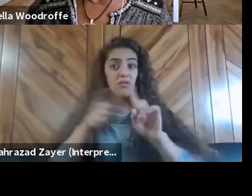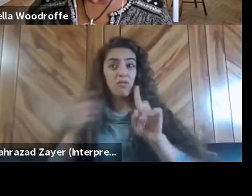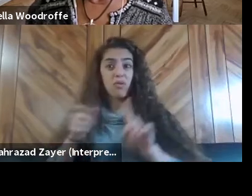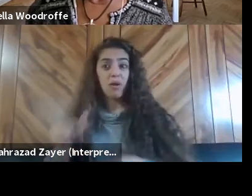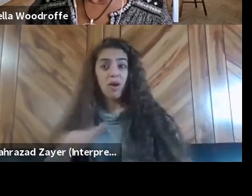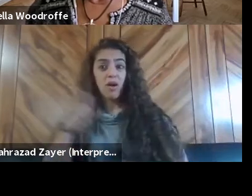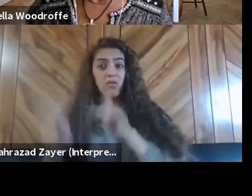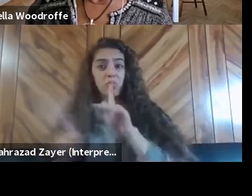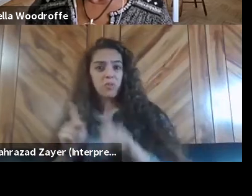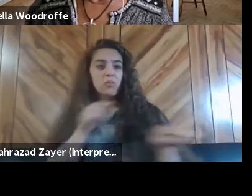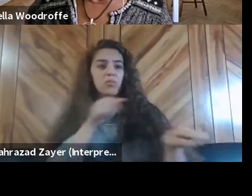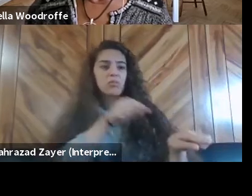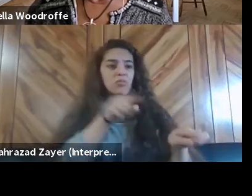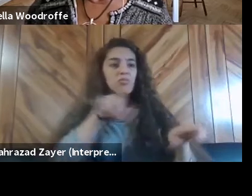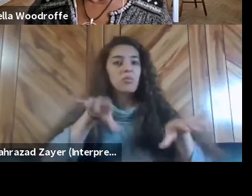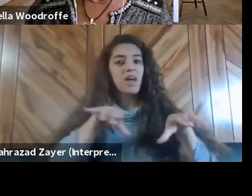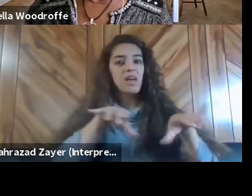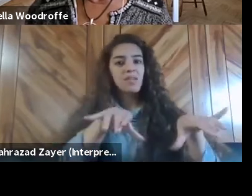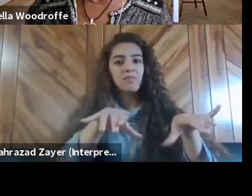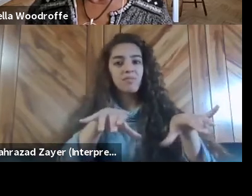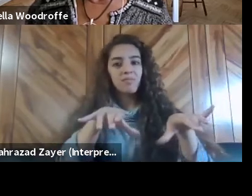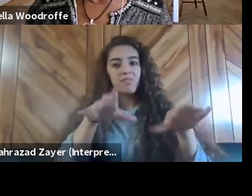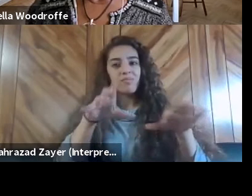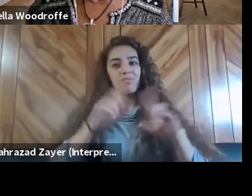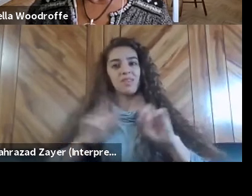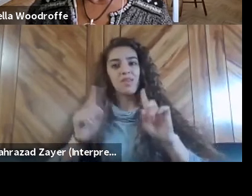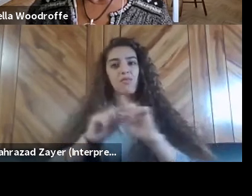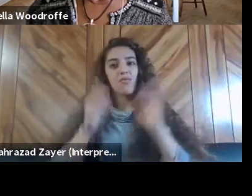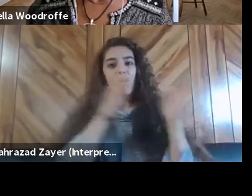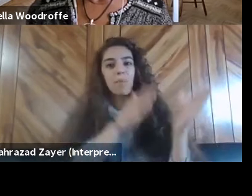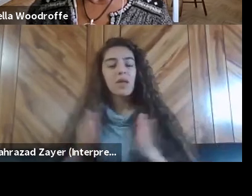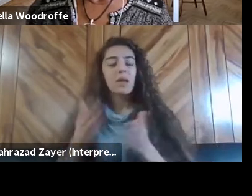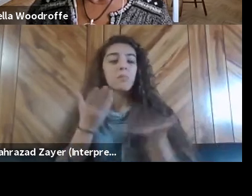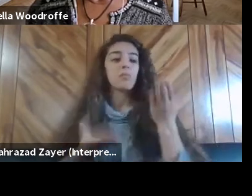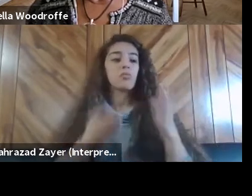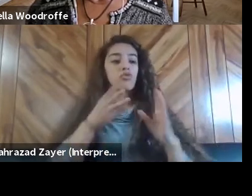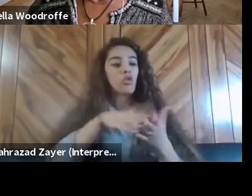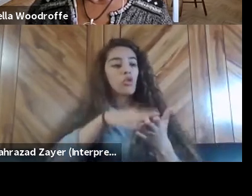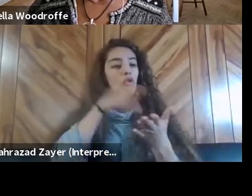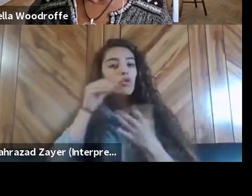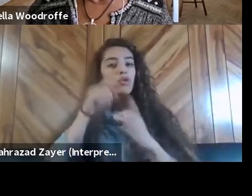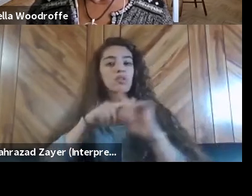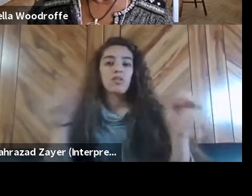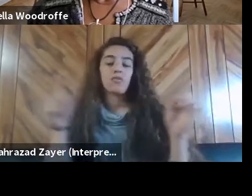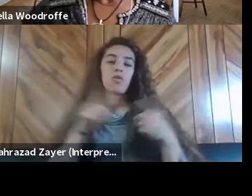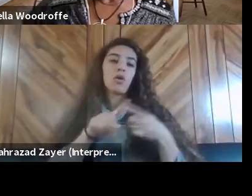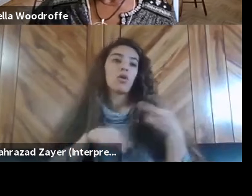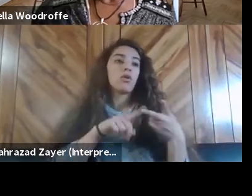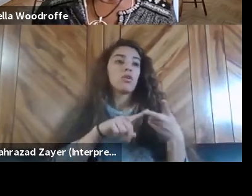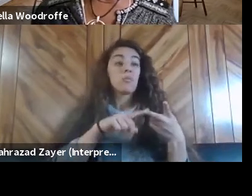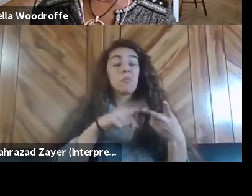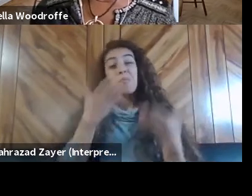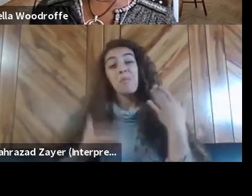different way, right. And so and she may learn in a different way, or may not be as fast at learning something as